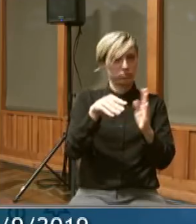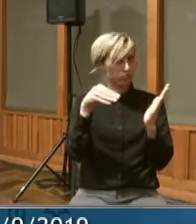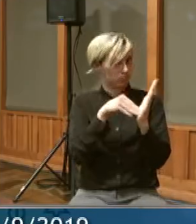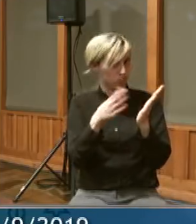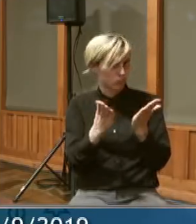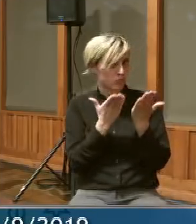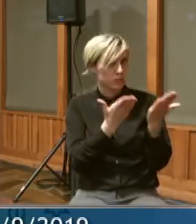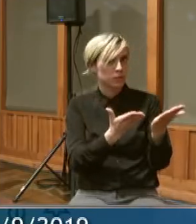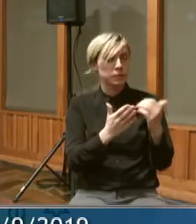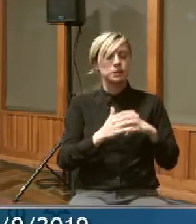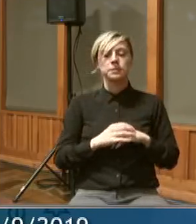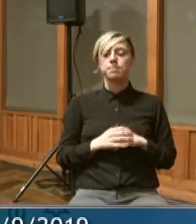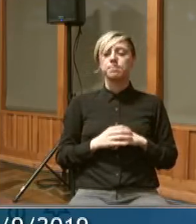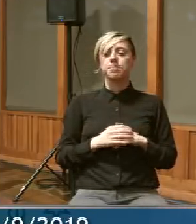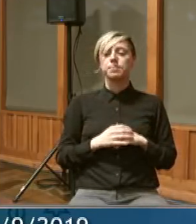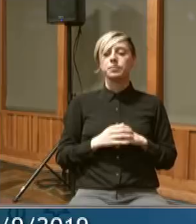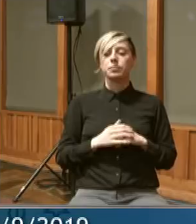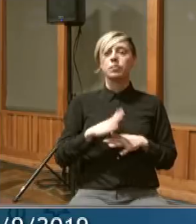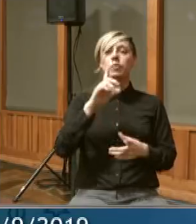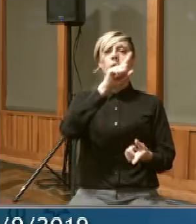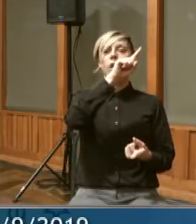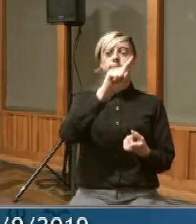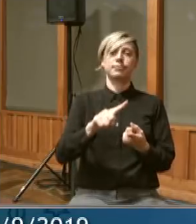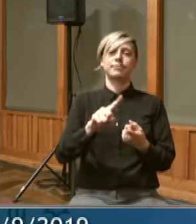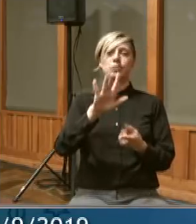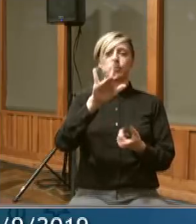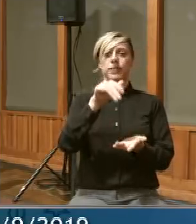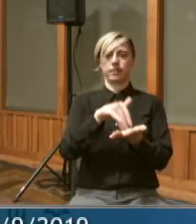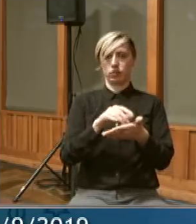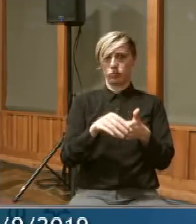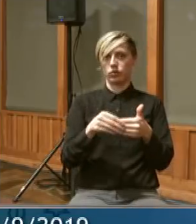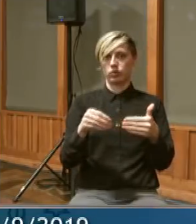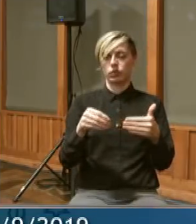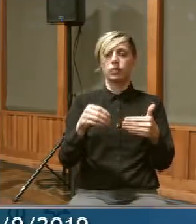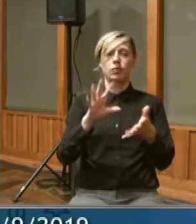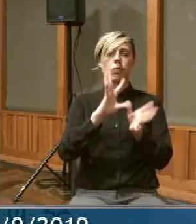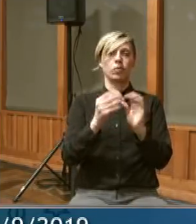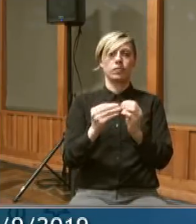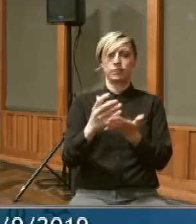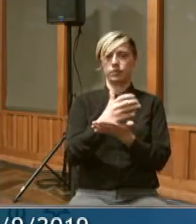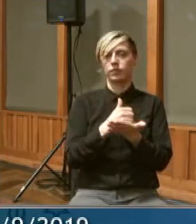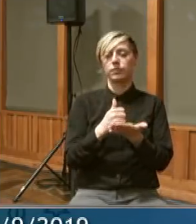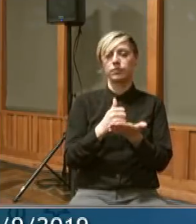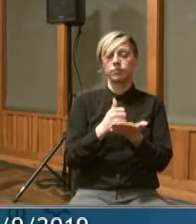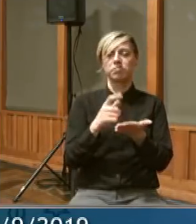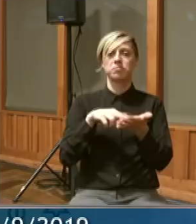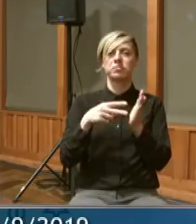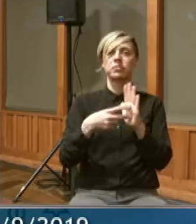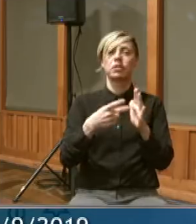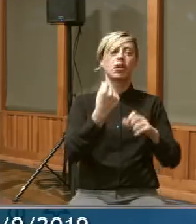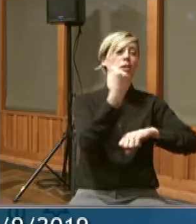IN NET REVENUE FOR ALL PRESCHOOL. FU F YOU CLOSE THEM, WHICH IS WHAT THE PLAN IS, IT WILL DROP